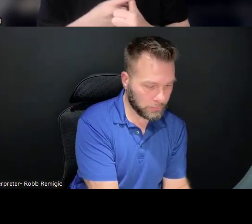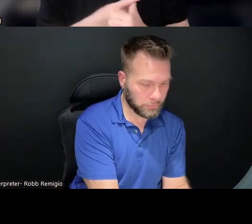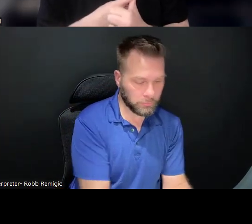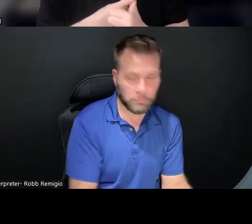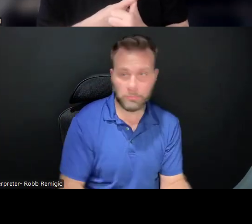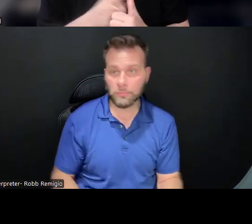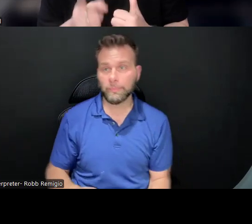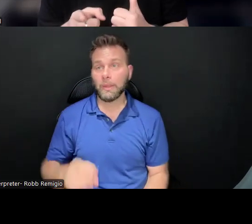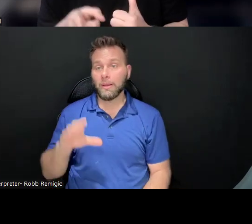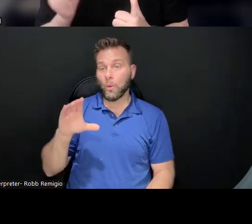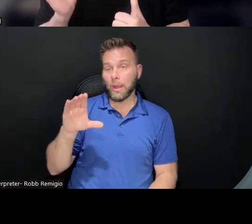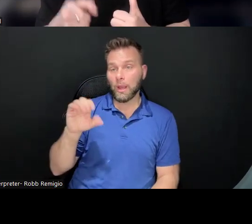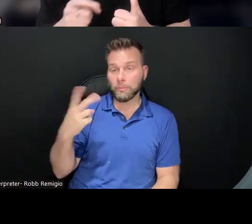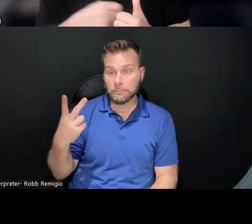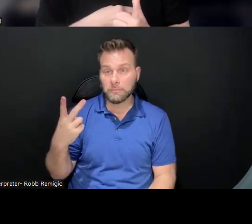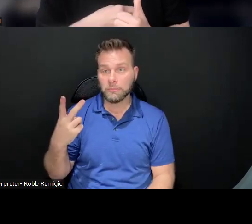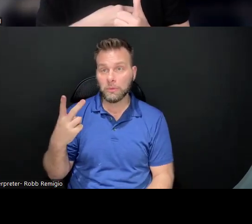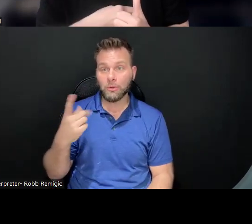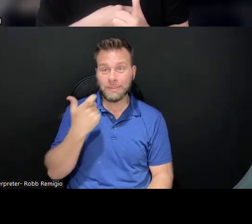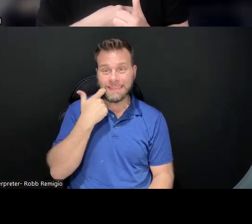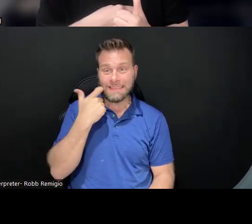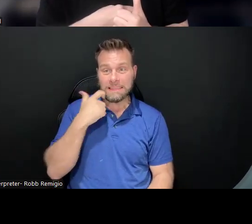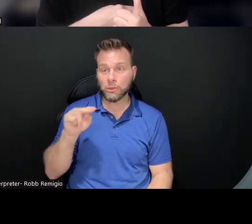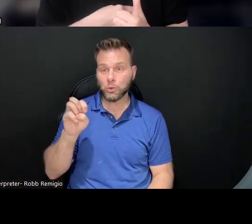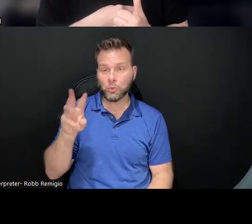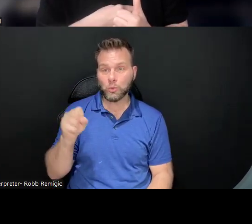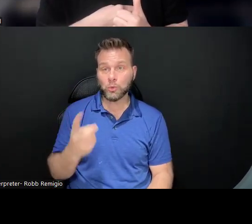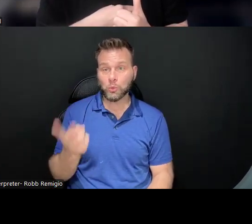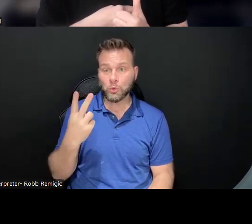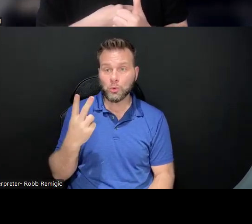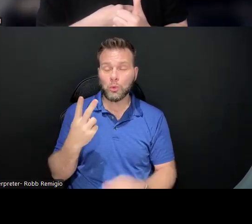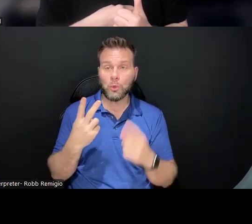what is going on around me and potentially vulnerable to carbon